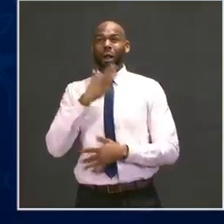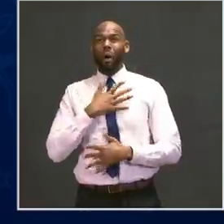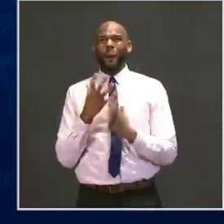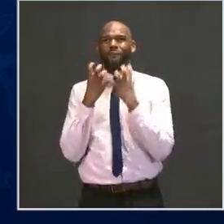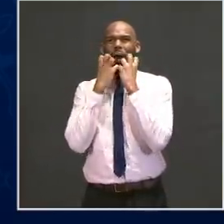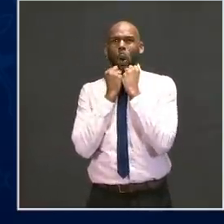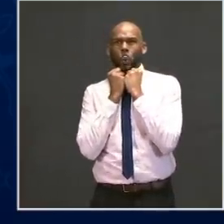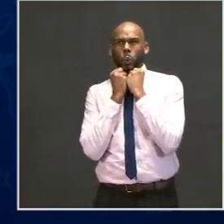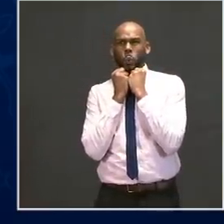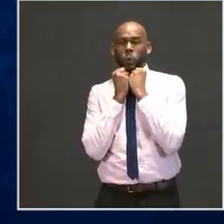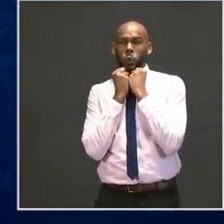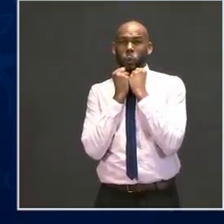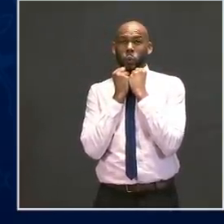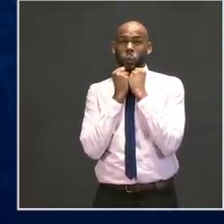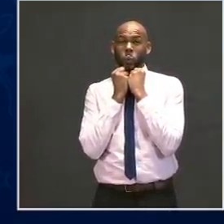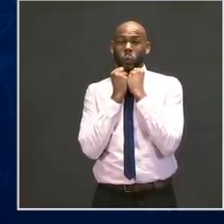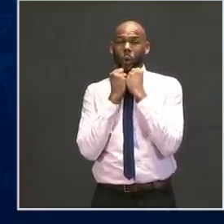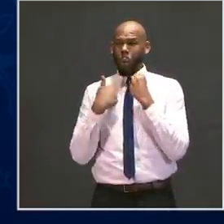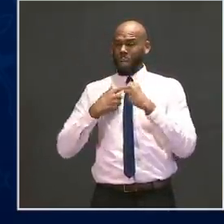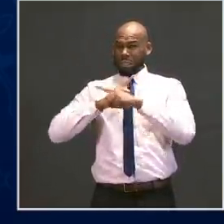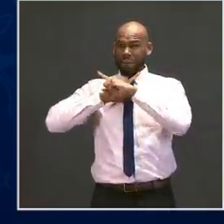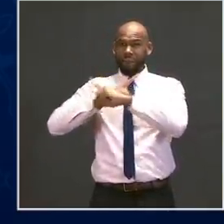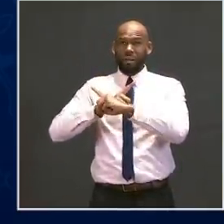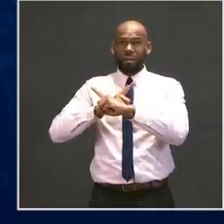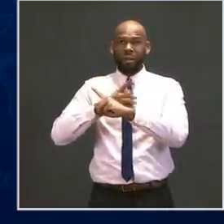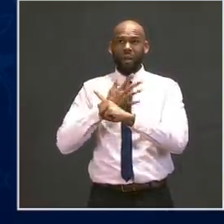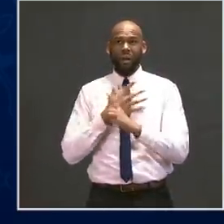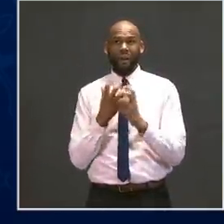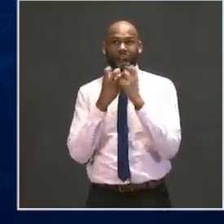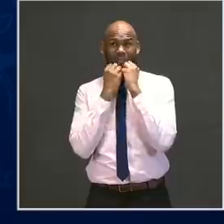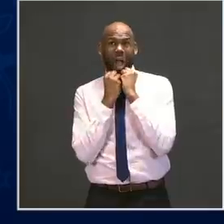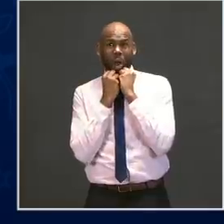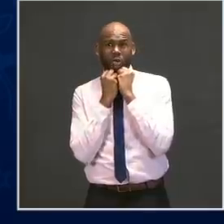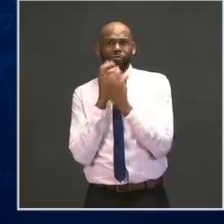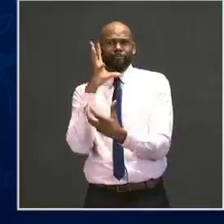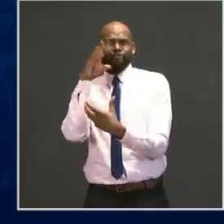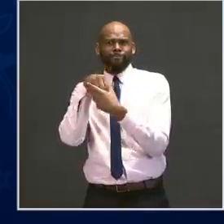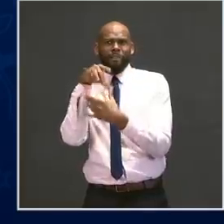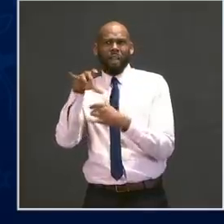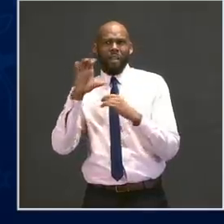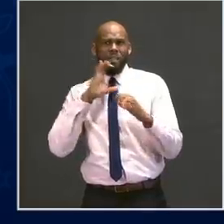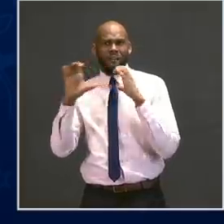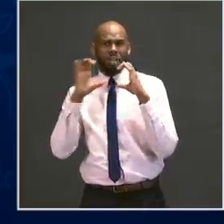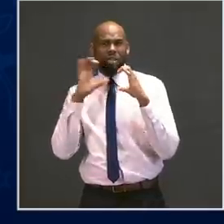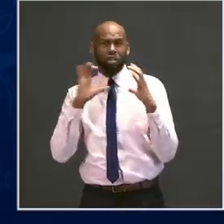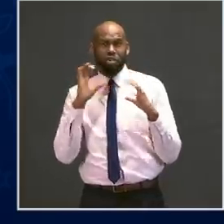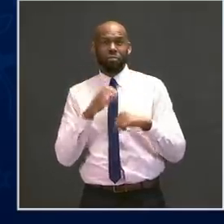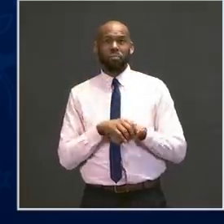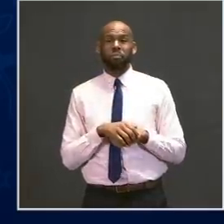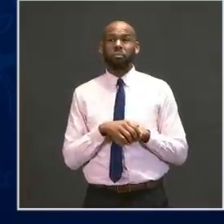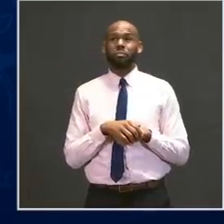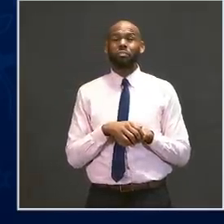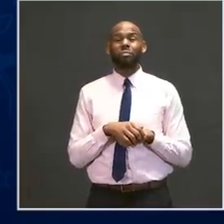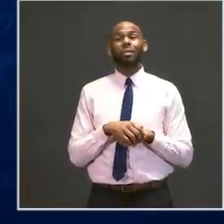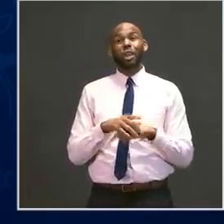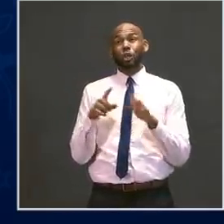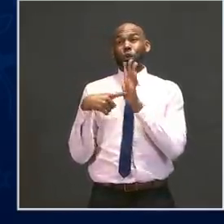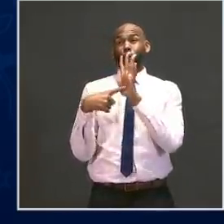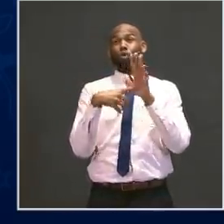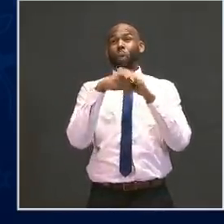and a defense of those values in that conversation as well. That's his view, and it's reflected in our administration's policy.